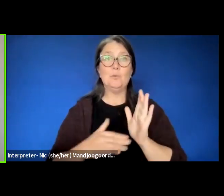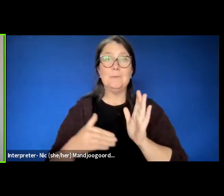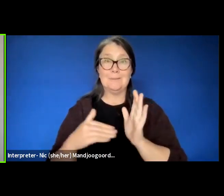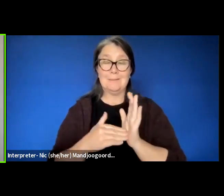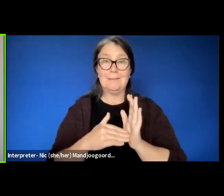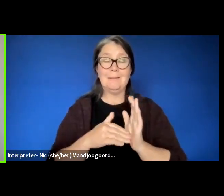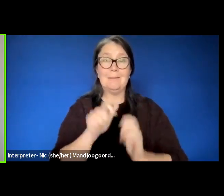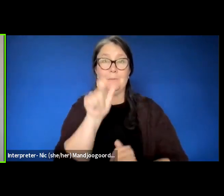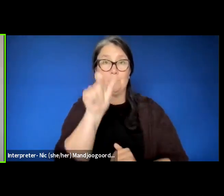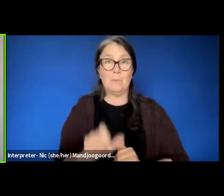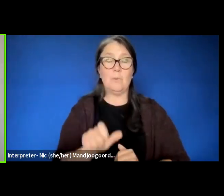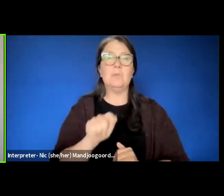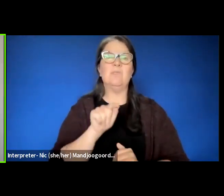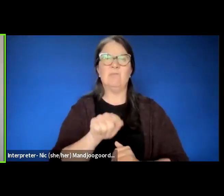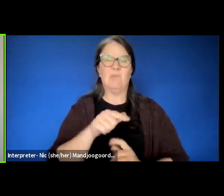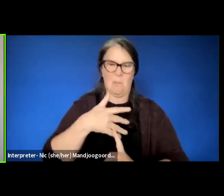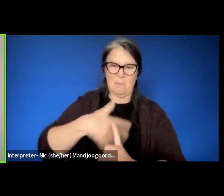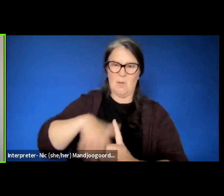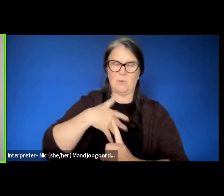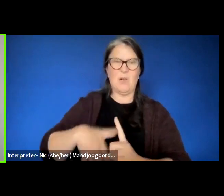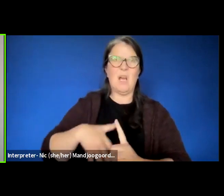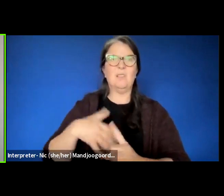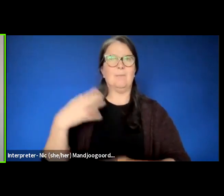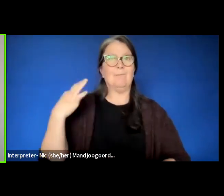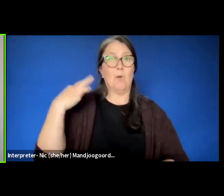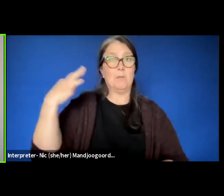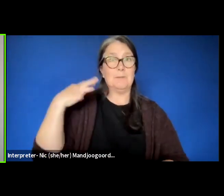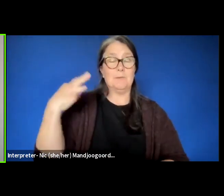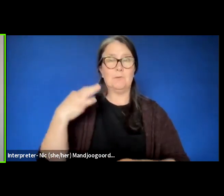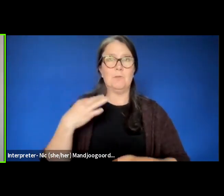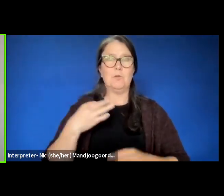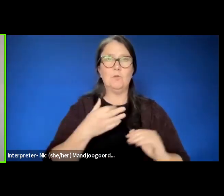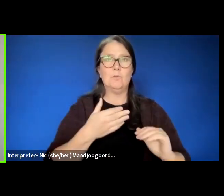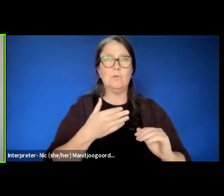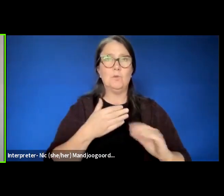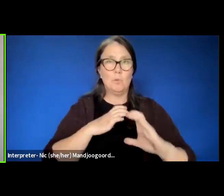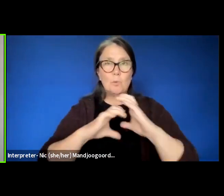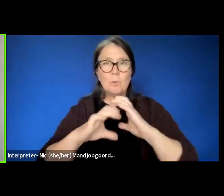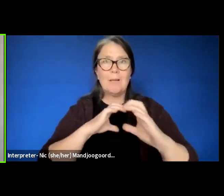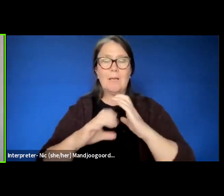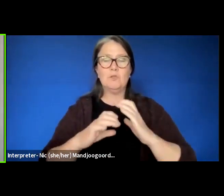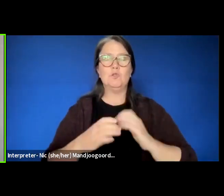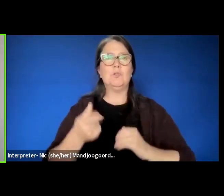query Jewish Kiwi with it Jewish Kiwi, with the background and LG. LGBT Q plus. plus well volunteering commune volunteering communications and Public service there